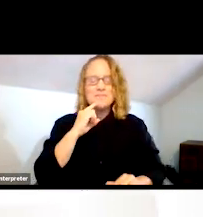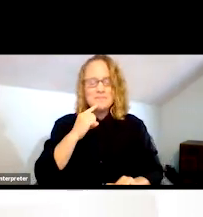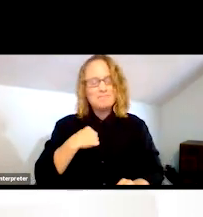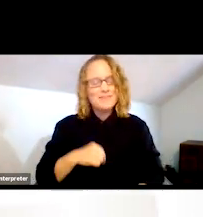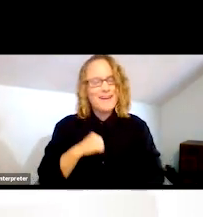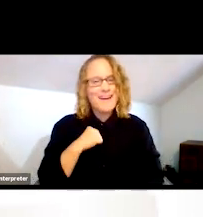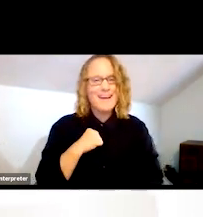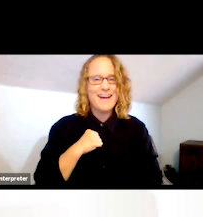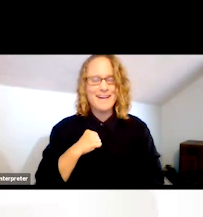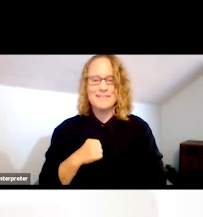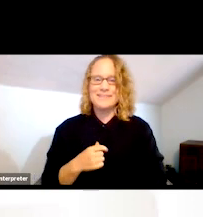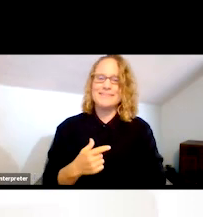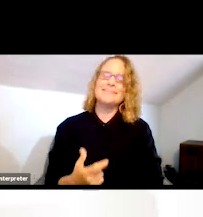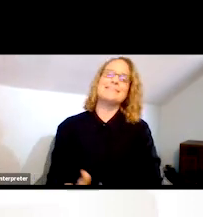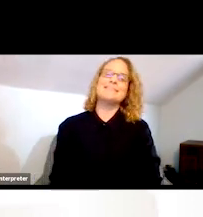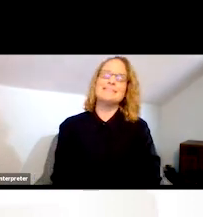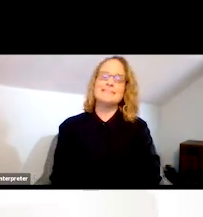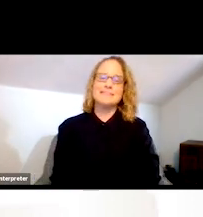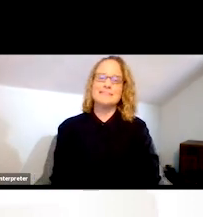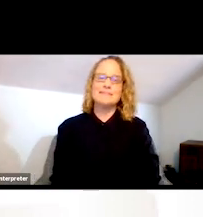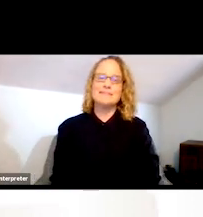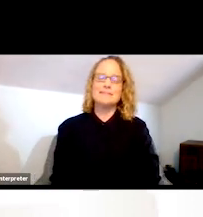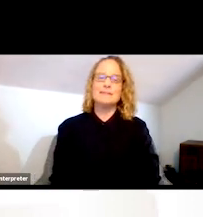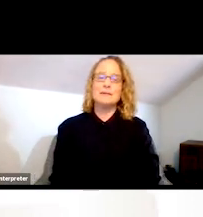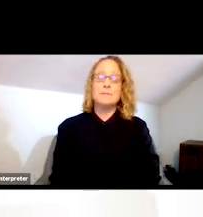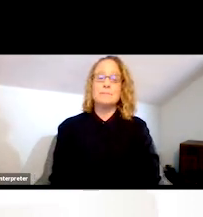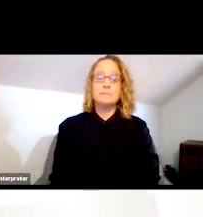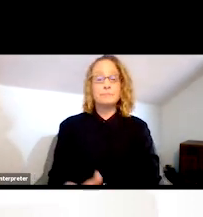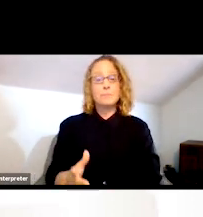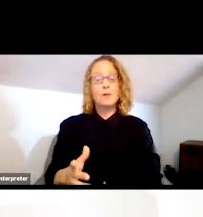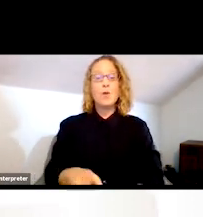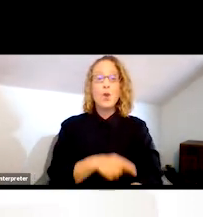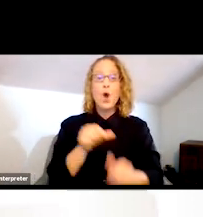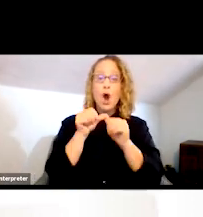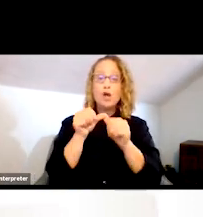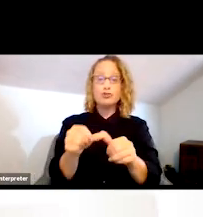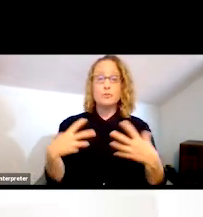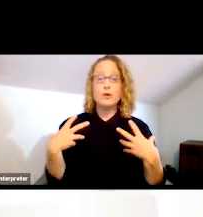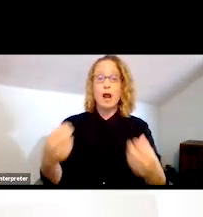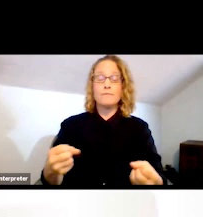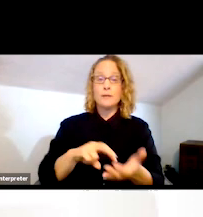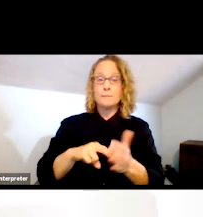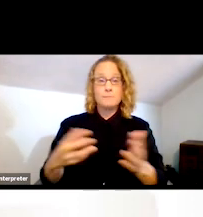or any other mood altering chemicals for 15 1/2 years now. Don't you, keep your seats.